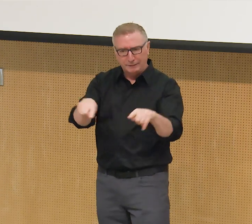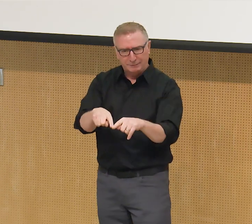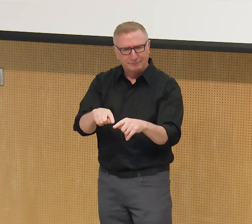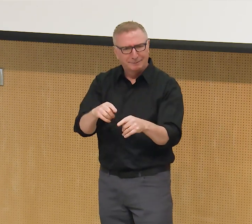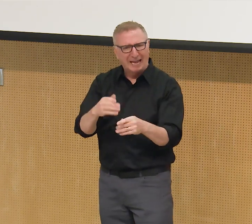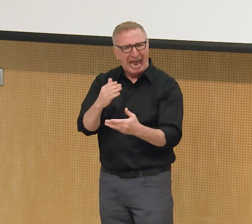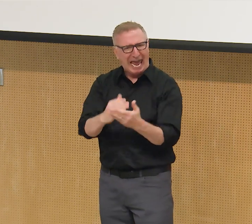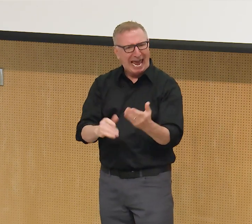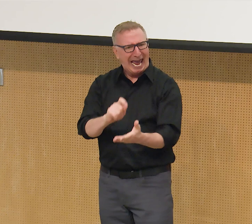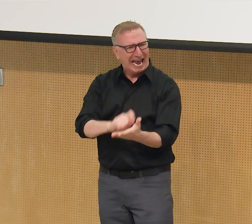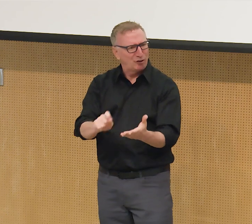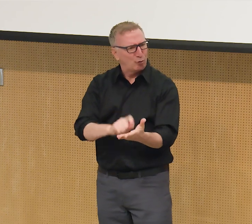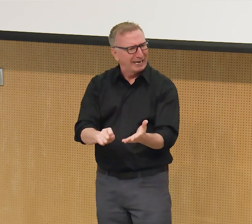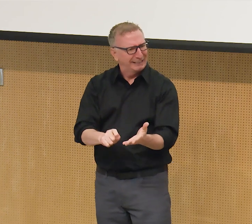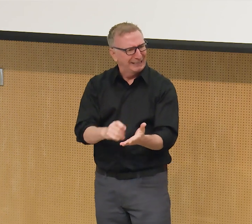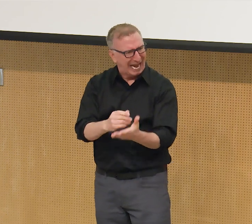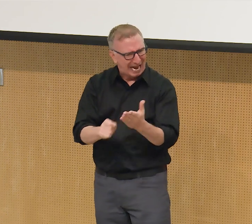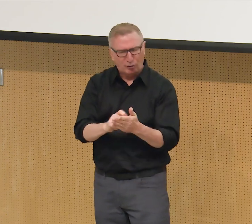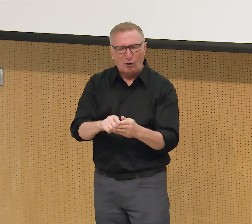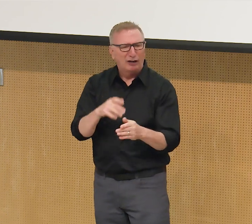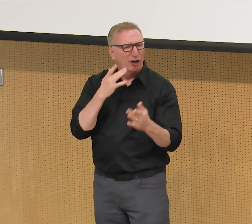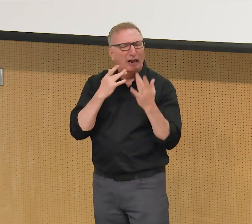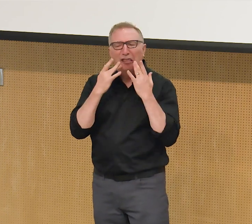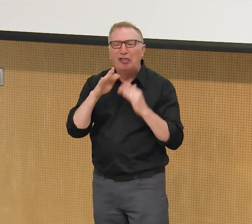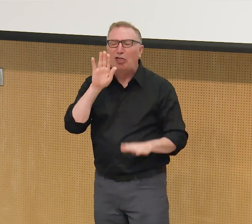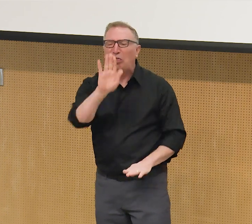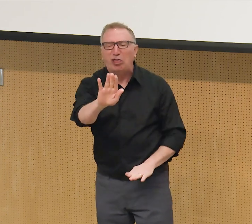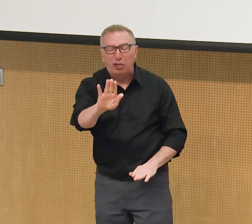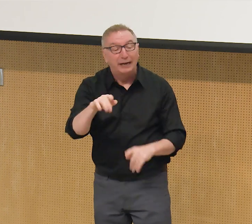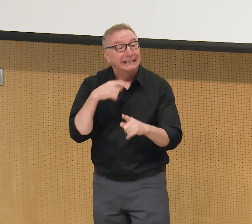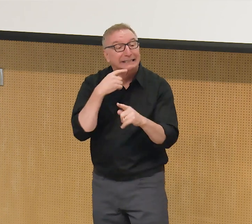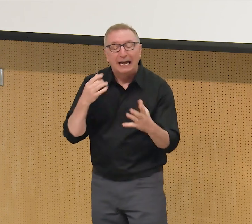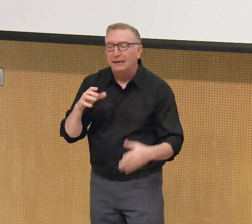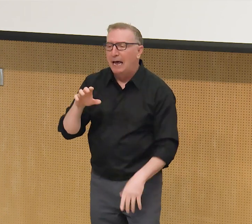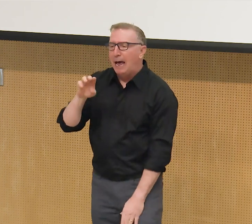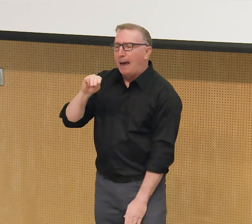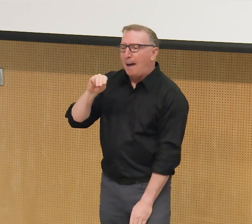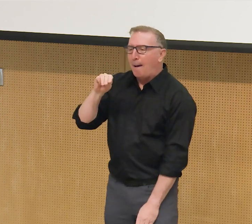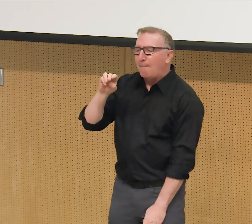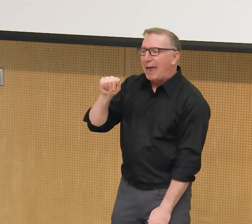and one of the flyers was handwritten. It looks like someone just put it up there one day.